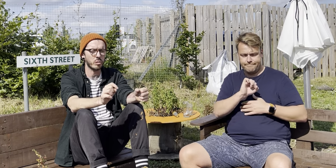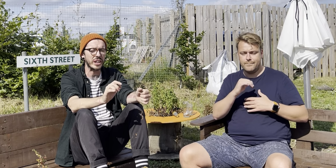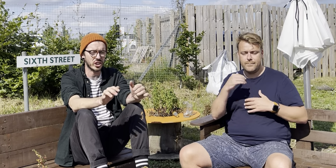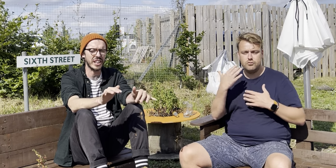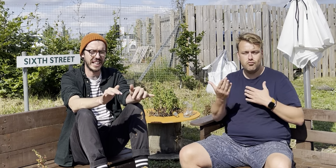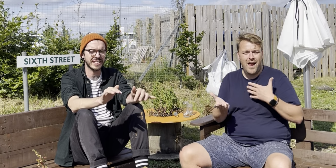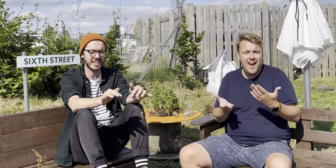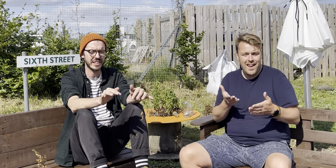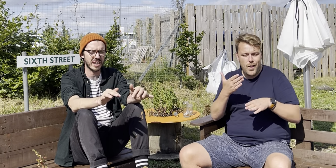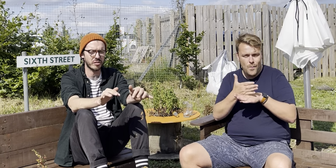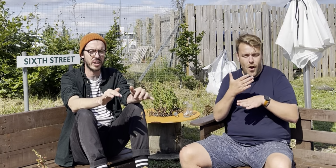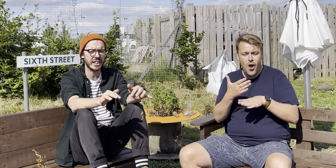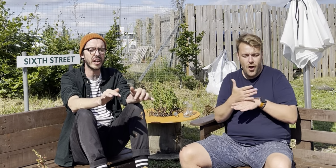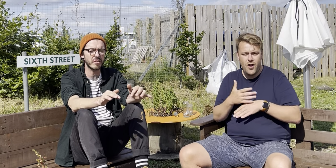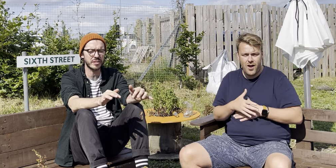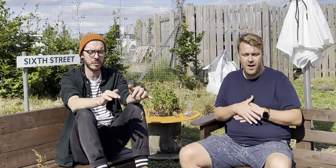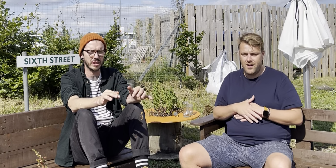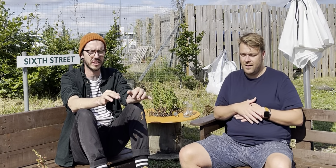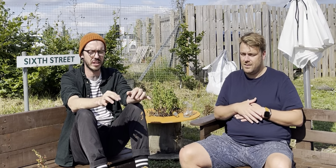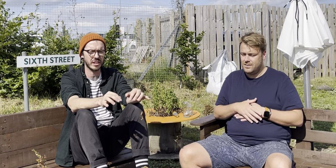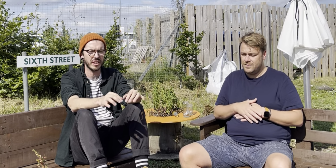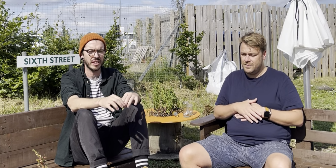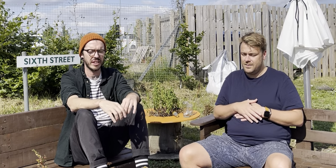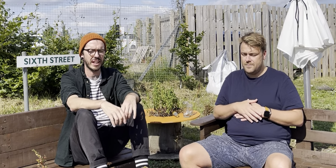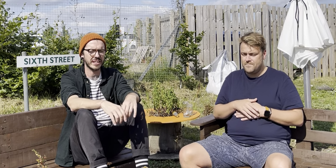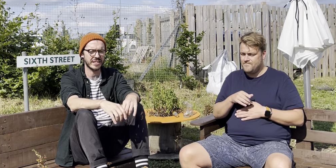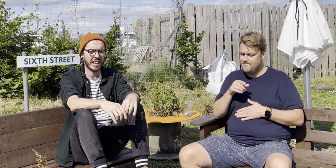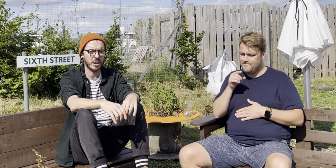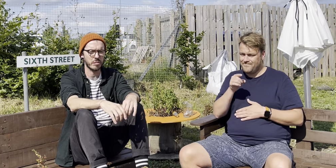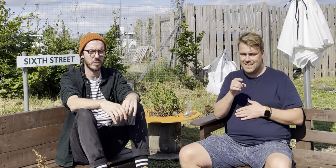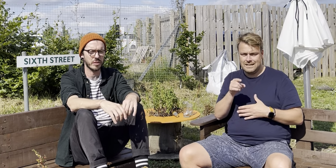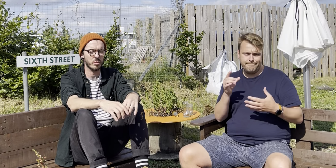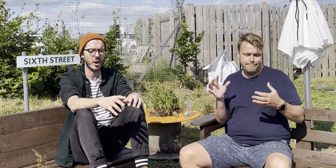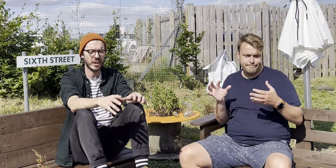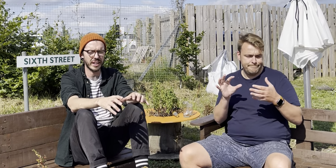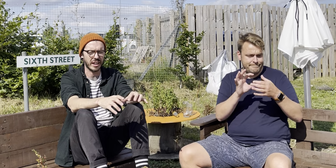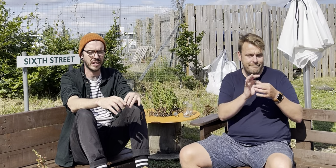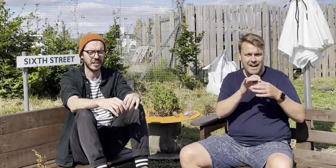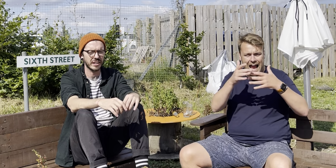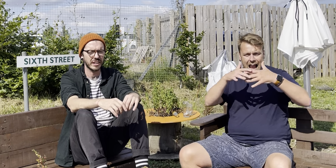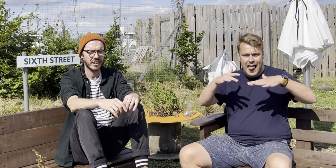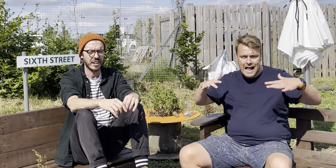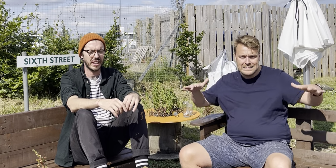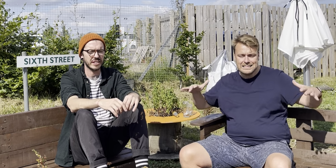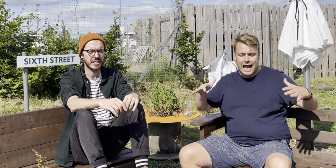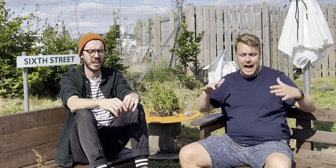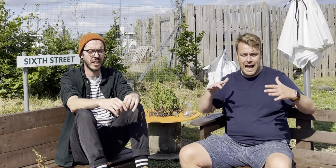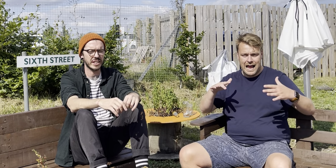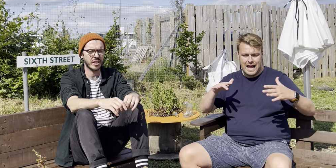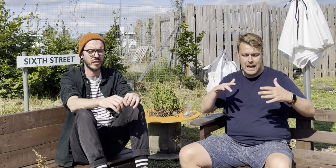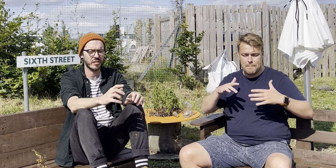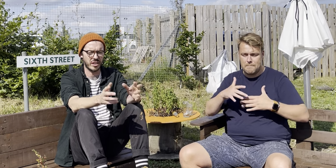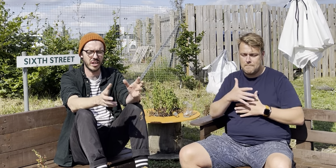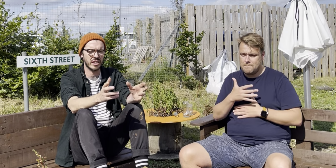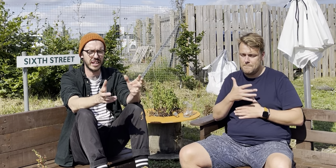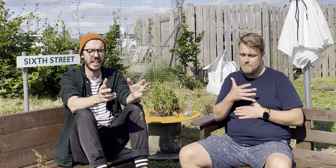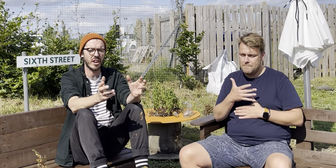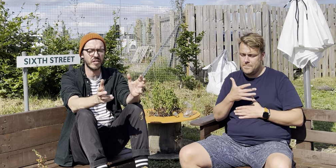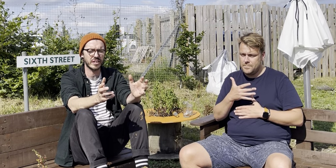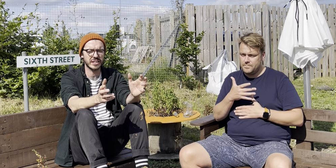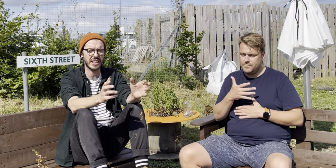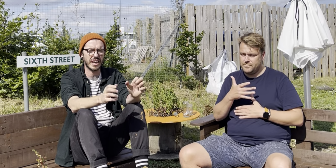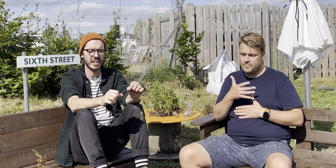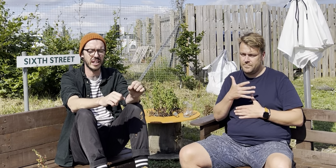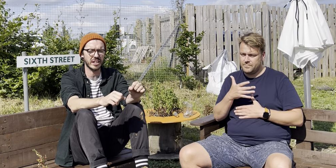which lends itself really comfortably to landscape working is that idea of lily often saying